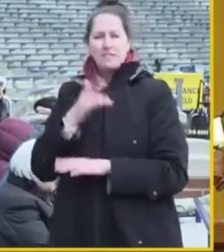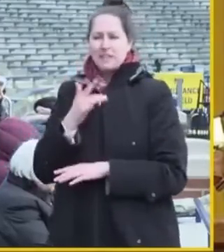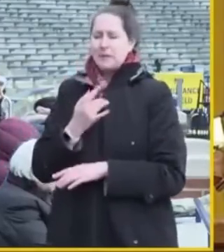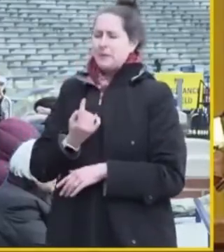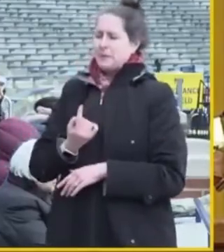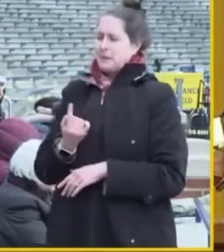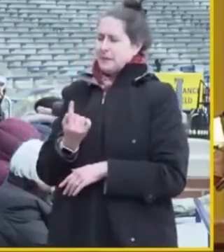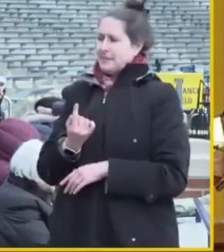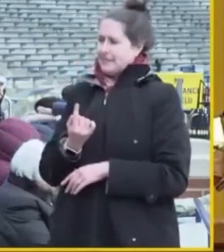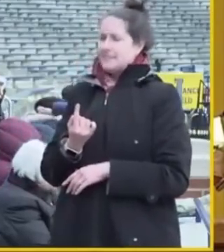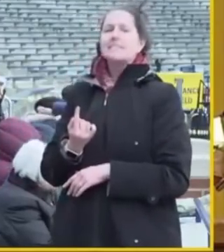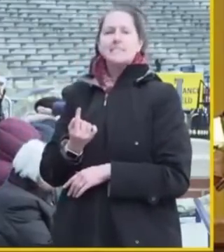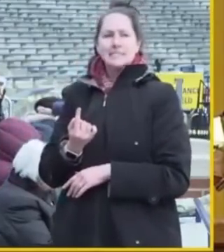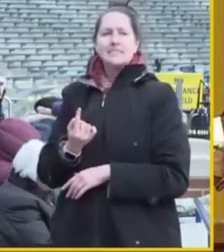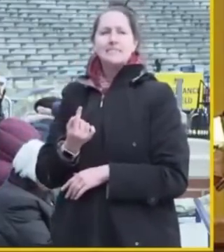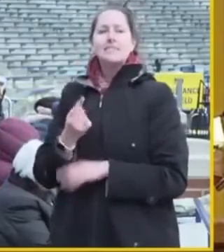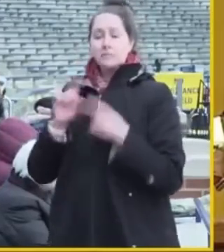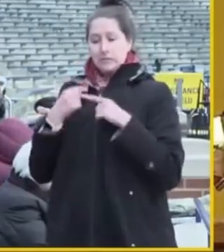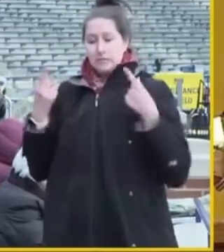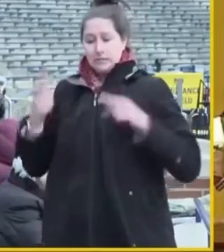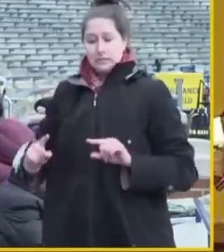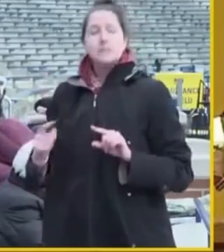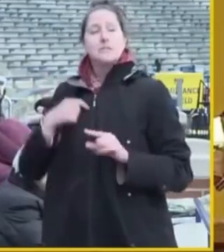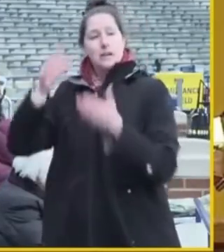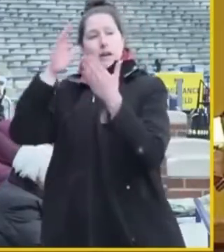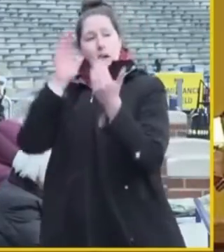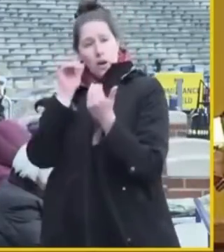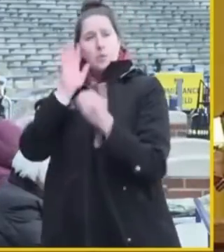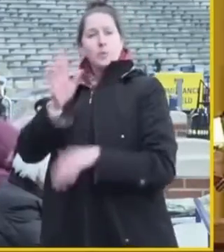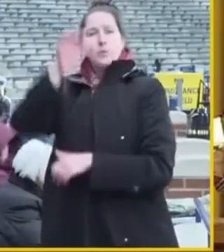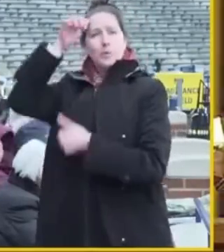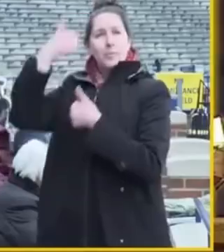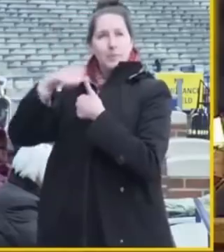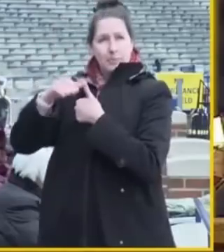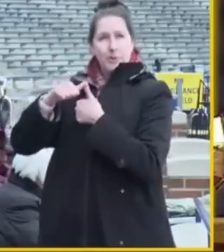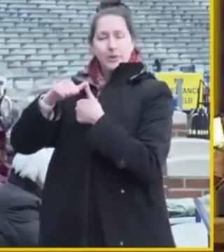but when you do, I hope you will remember this.